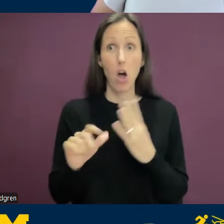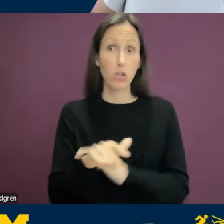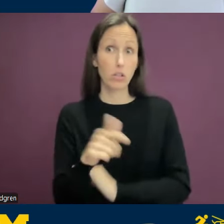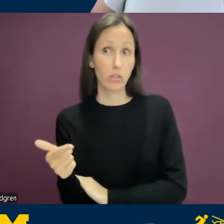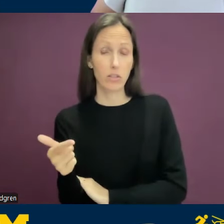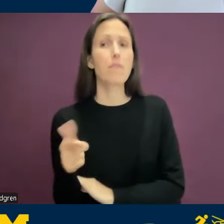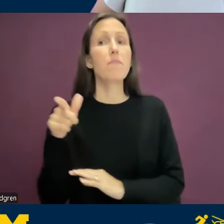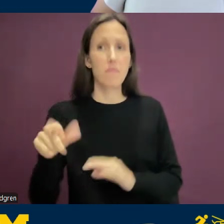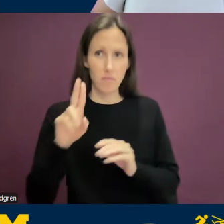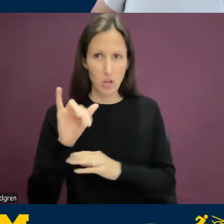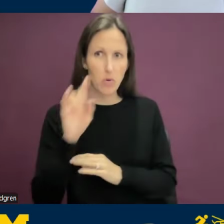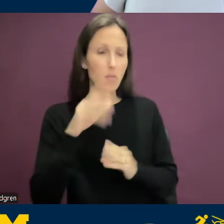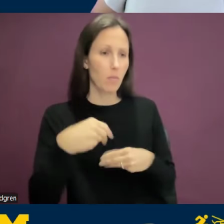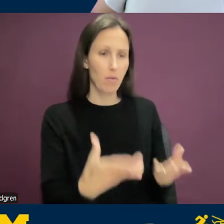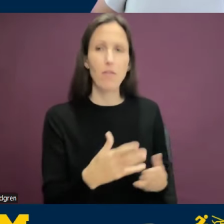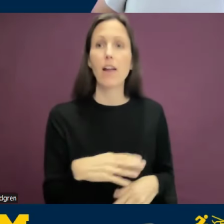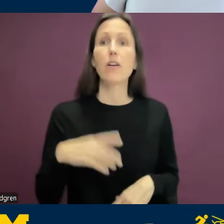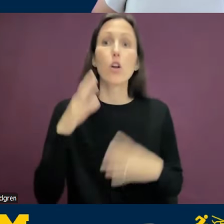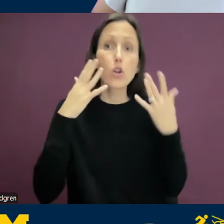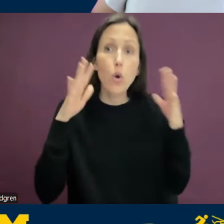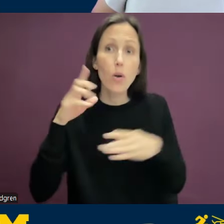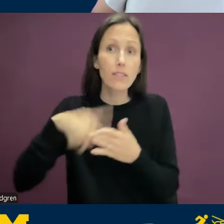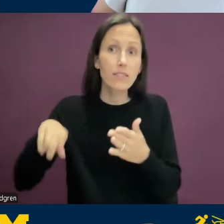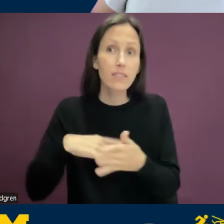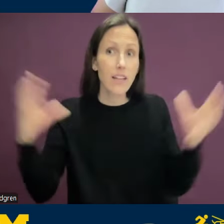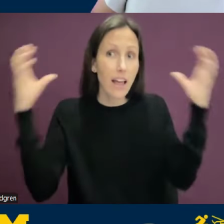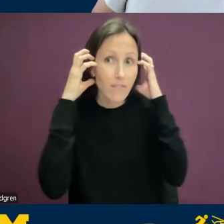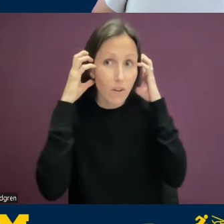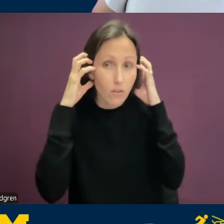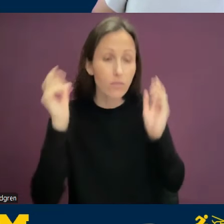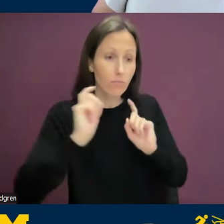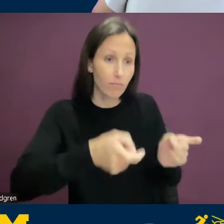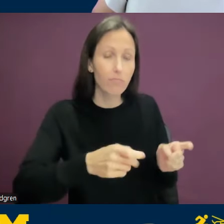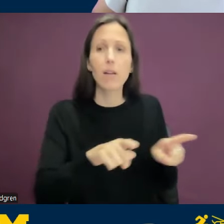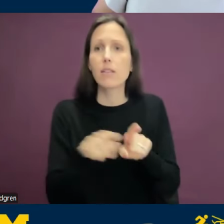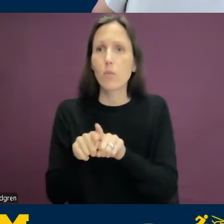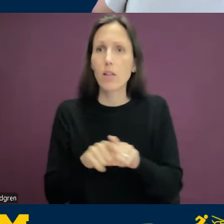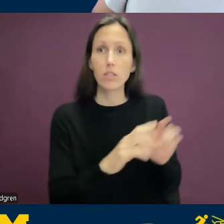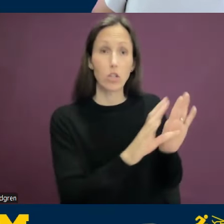with noise-canceling headphones to help reduce auditory distractions, as well as a door with frosted glass,